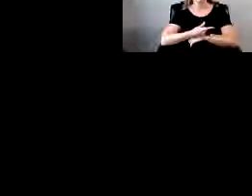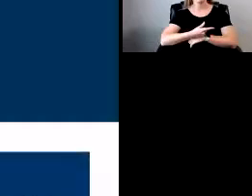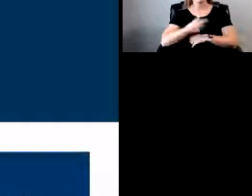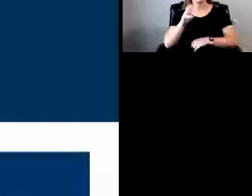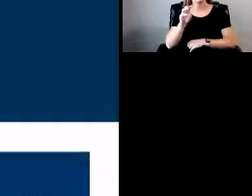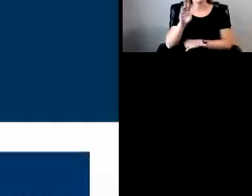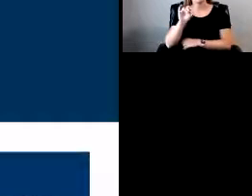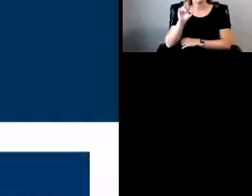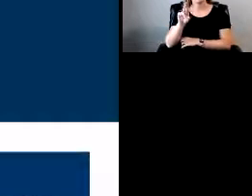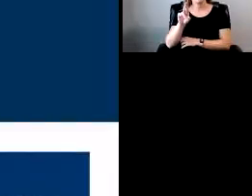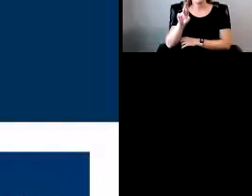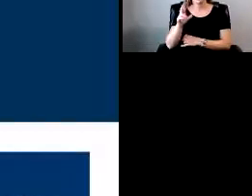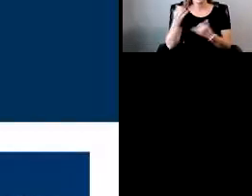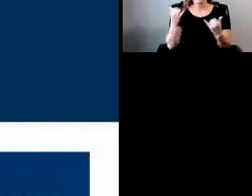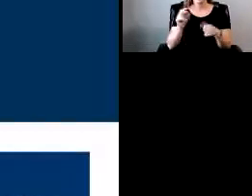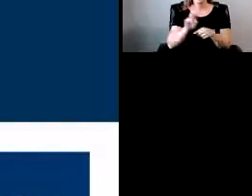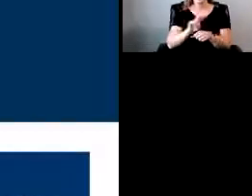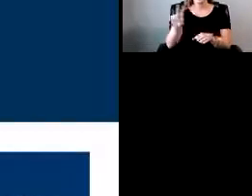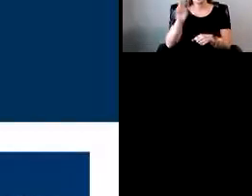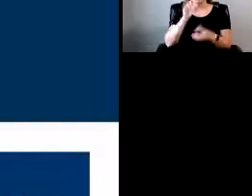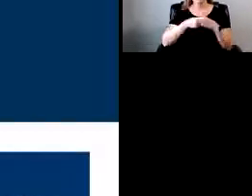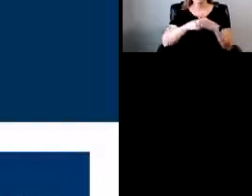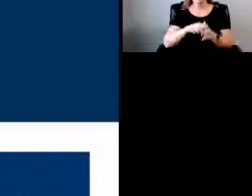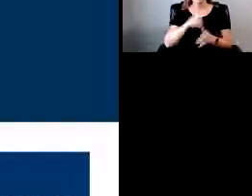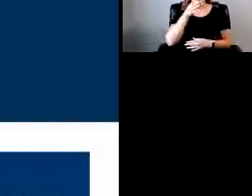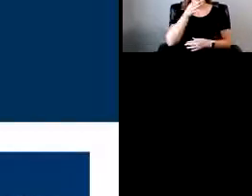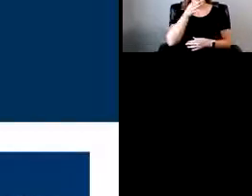Two o'clock, we're gonna get started in just a minute while everybody joins us.